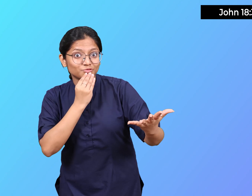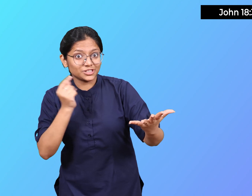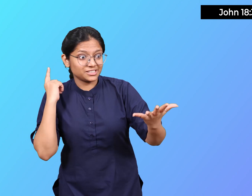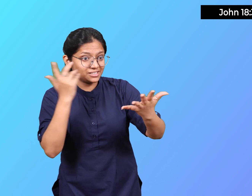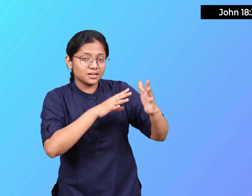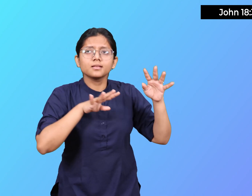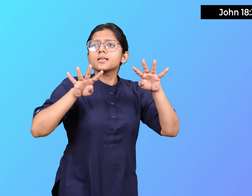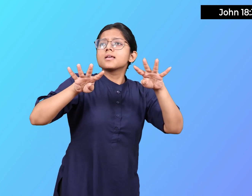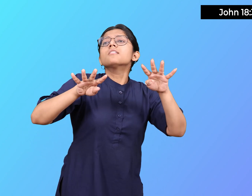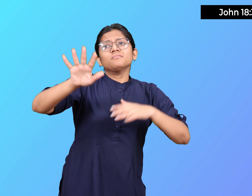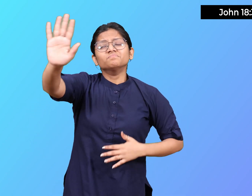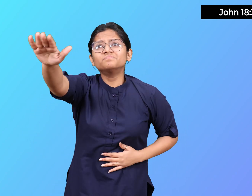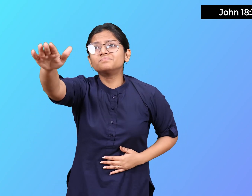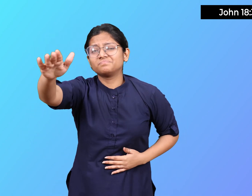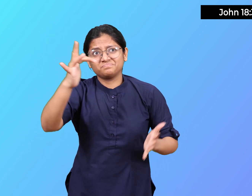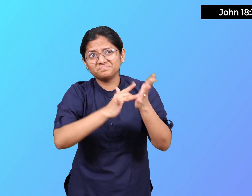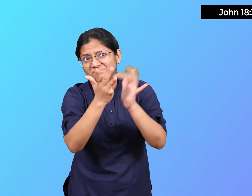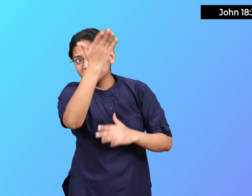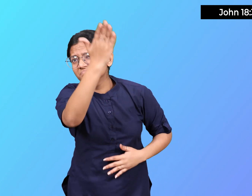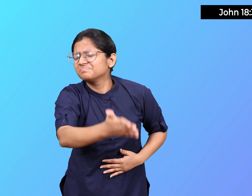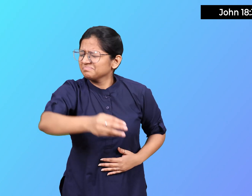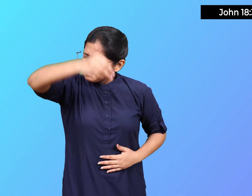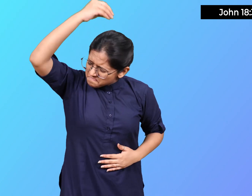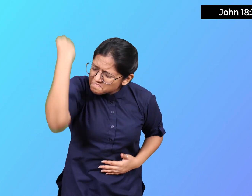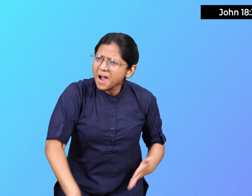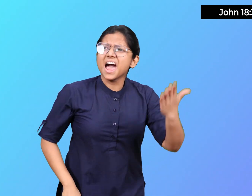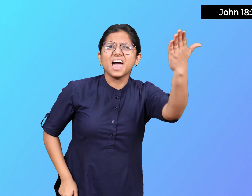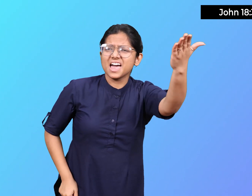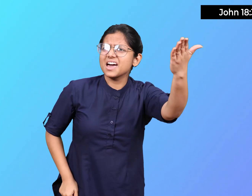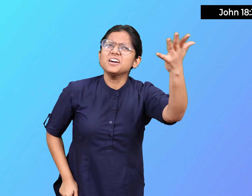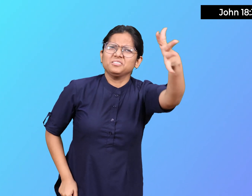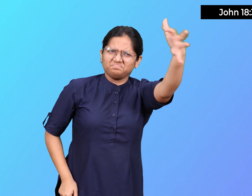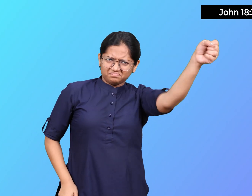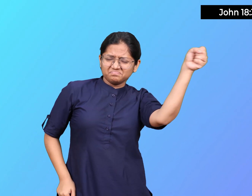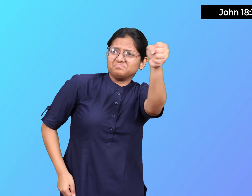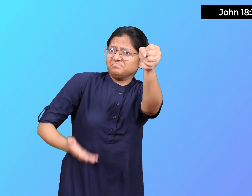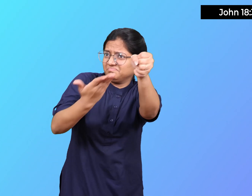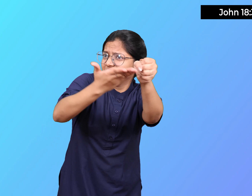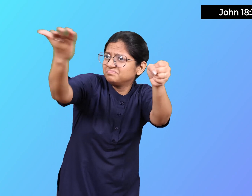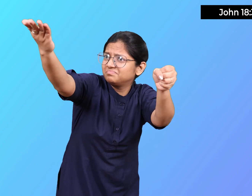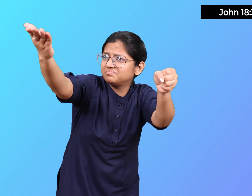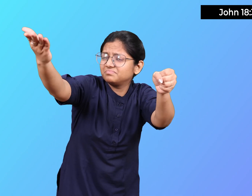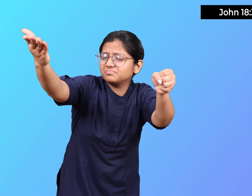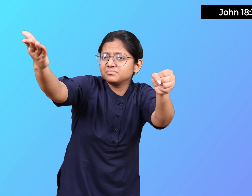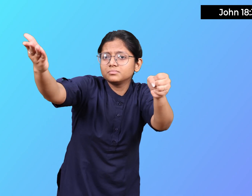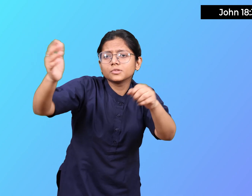They answered, “He is a bad man. That is why we brought him to you.”